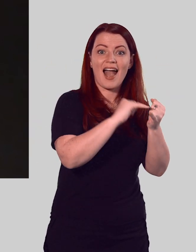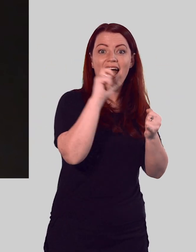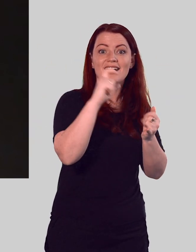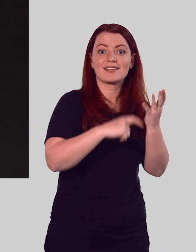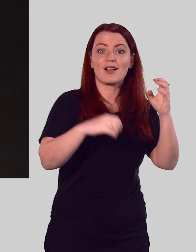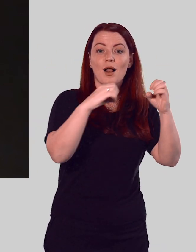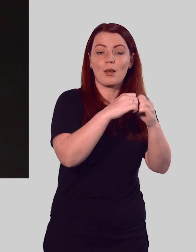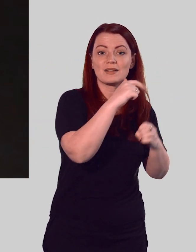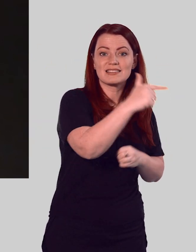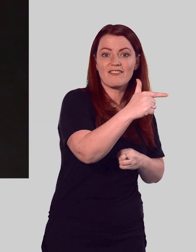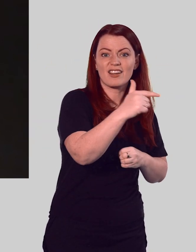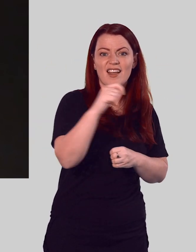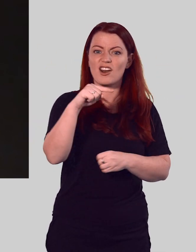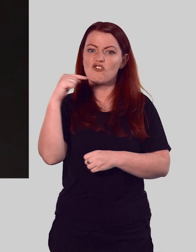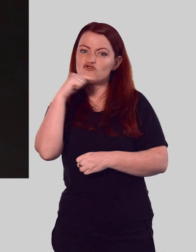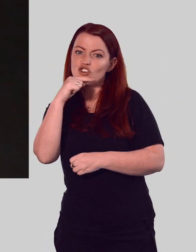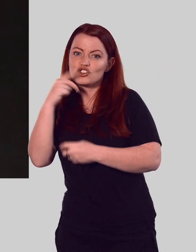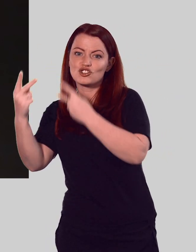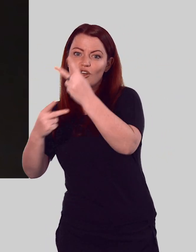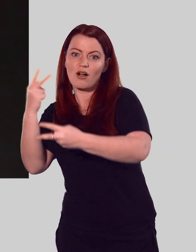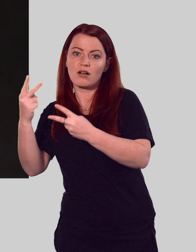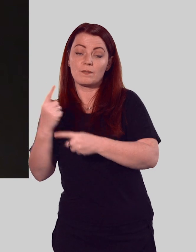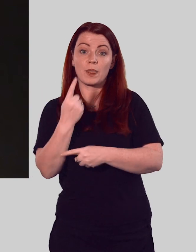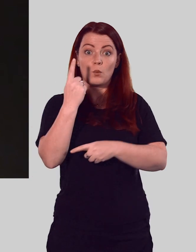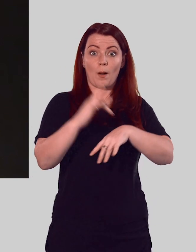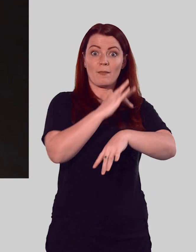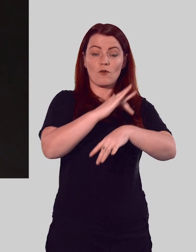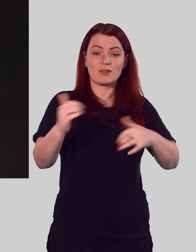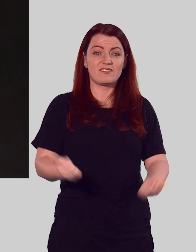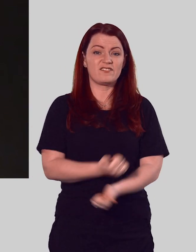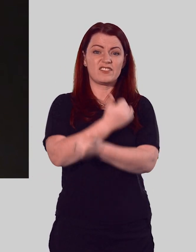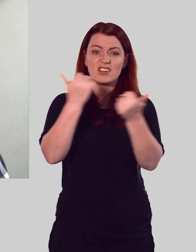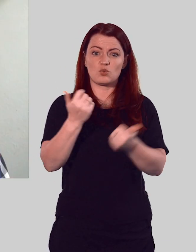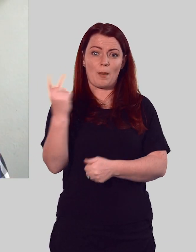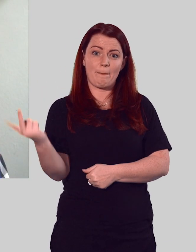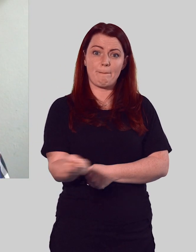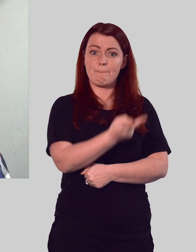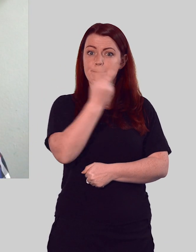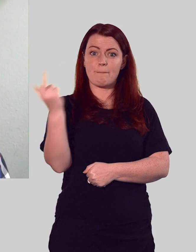One performance ended where both delegations spontaneously self-organise